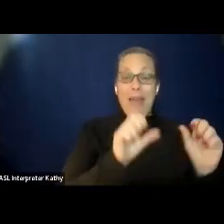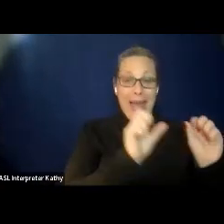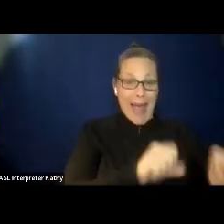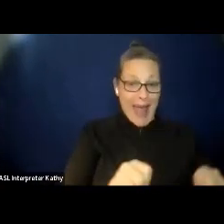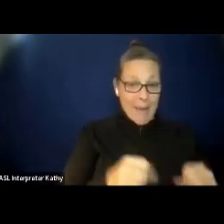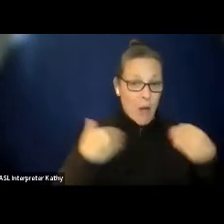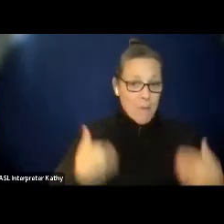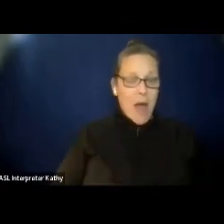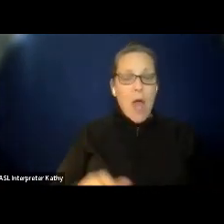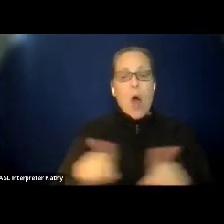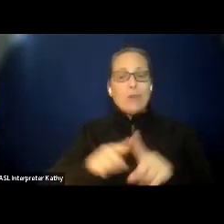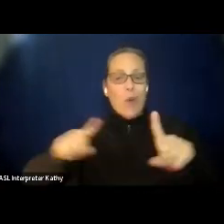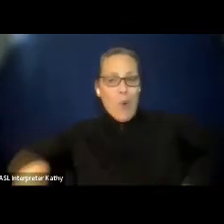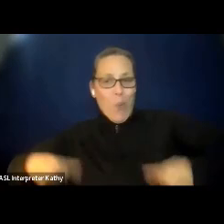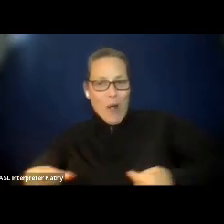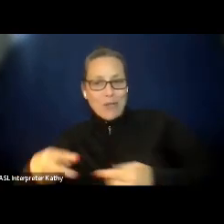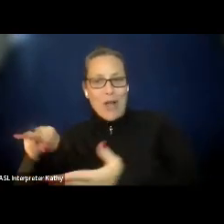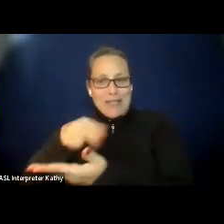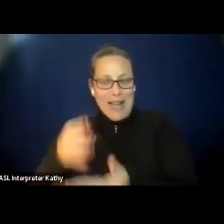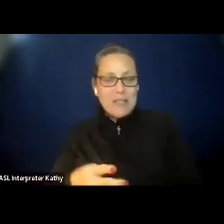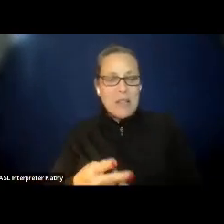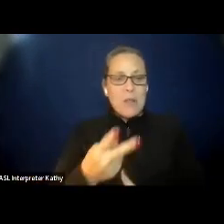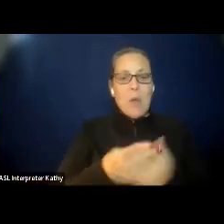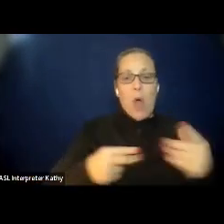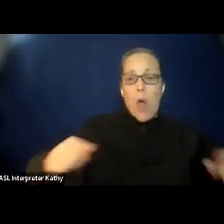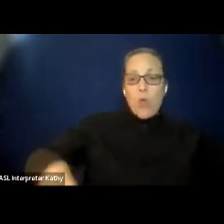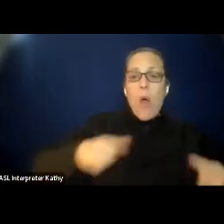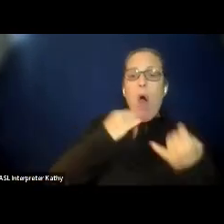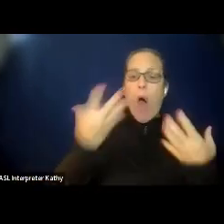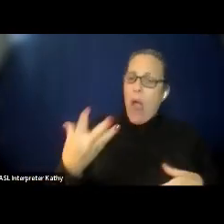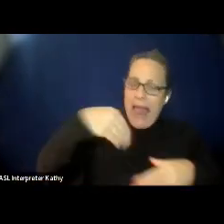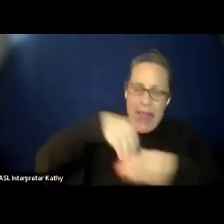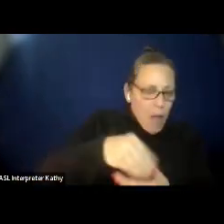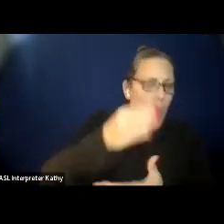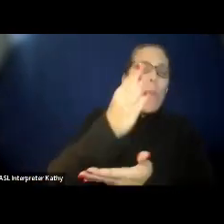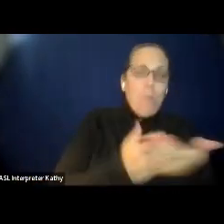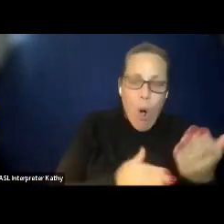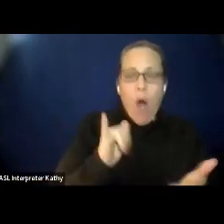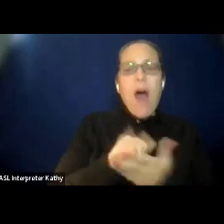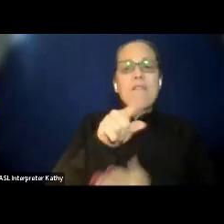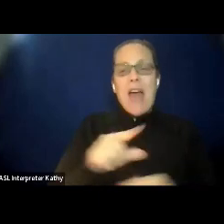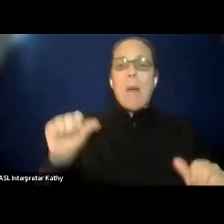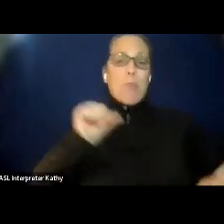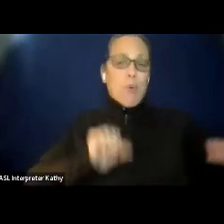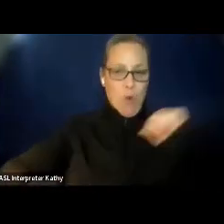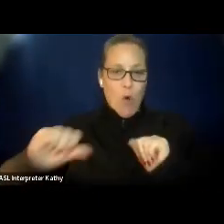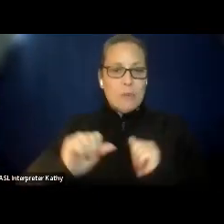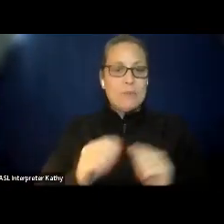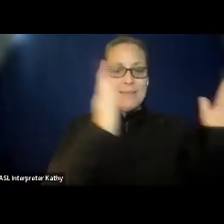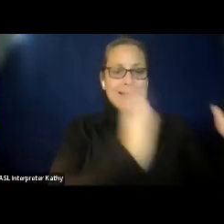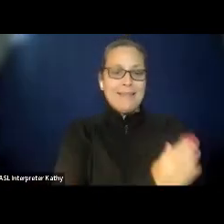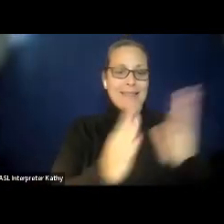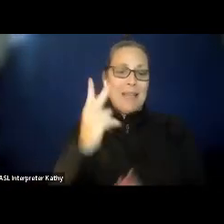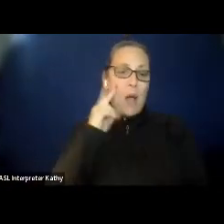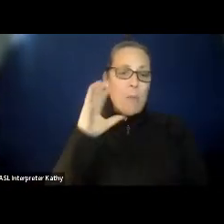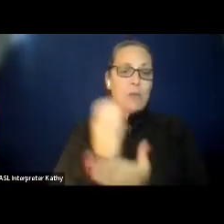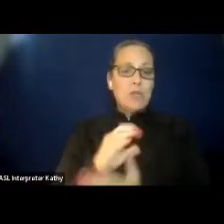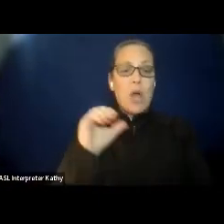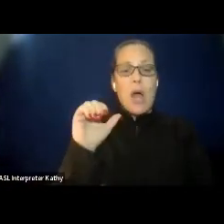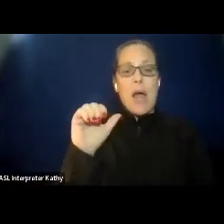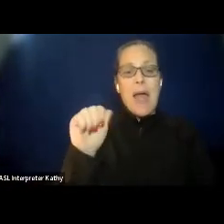Dance Company which is an integrated dance company with able-bodied and wheel-chair using dancers and so the